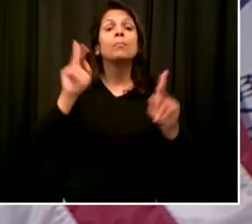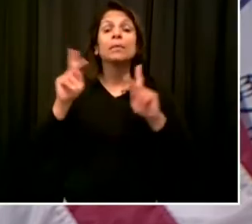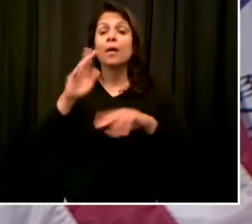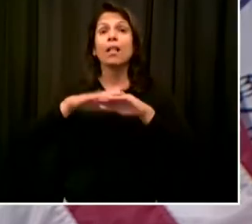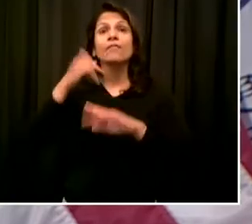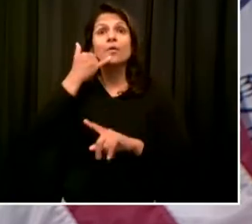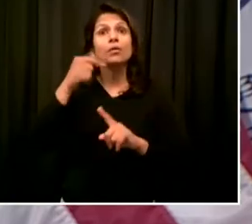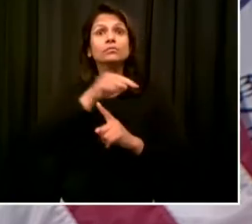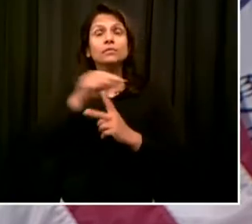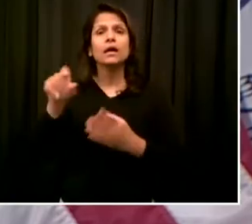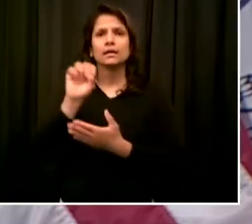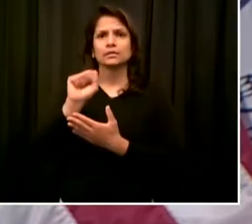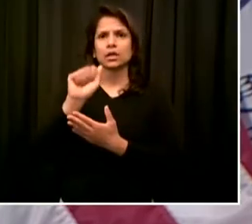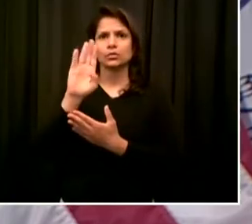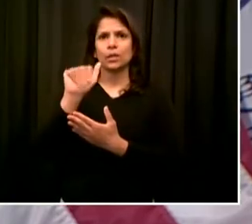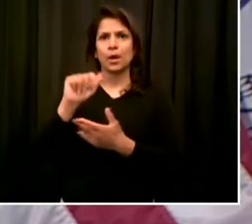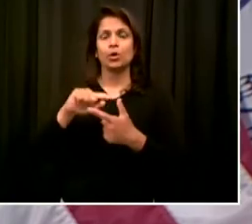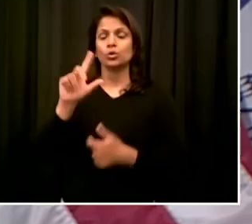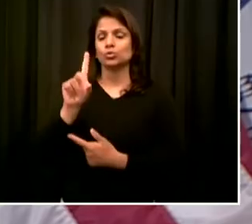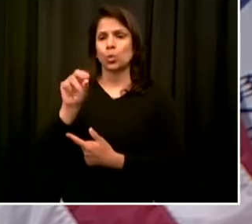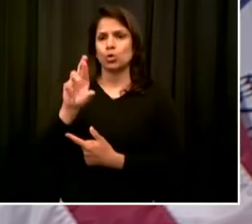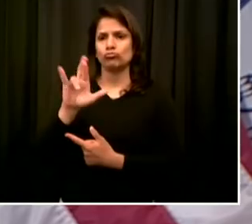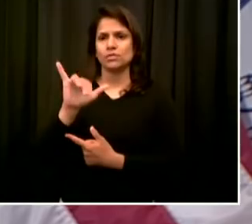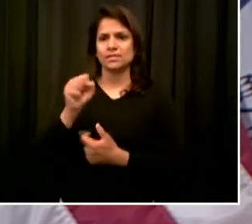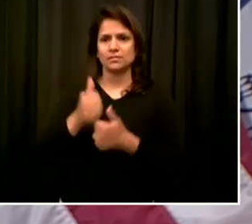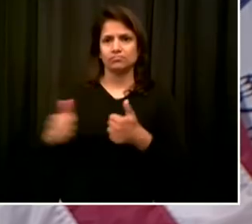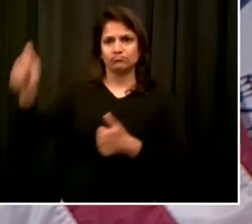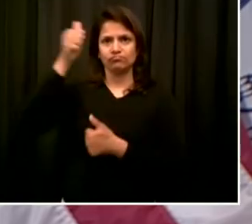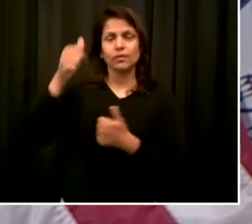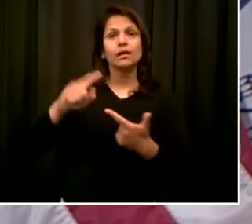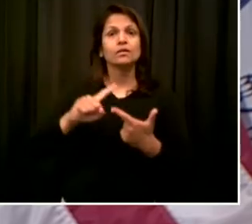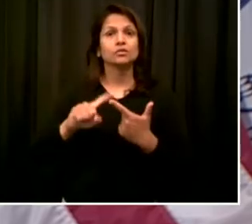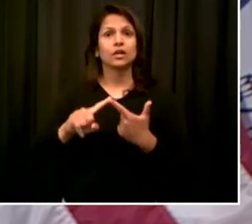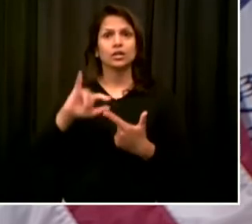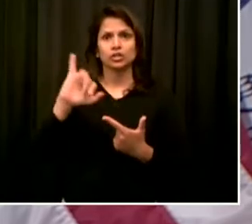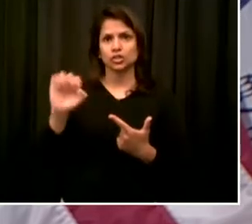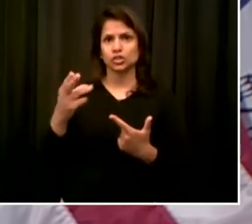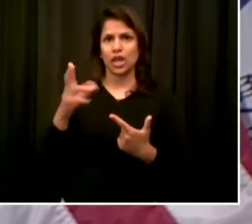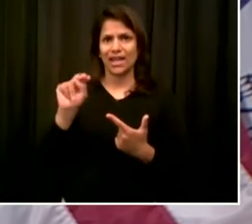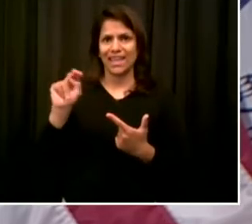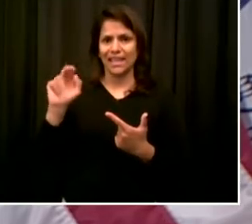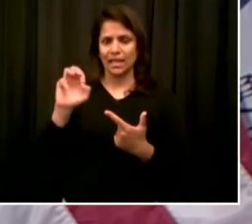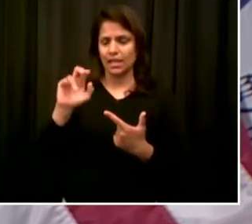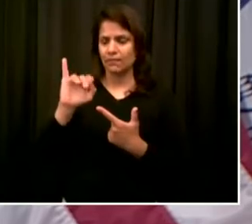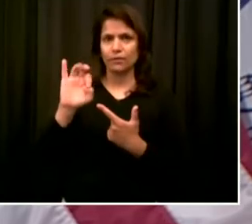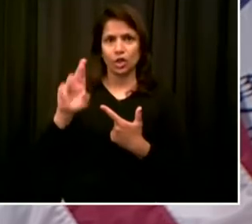QUESTIONS. HELLO, ALL. A REMINDER, WE HAVE THE SMALL